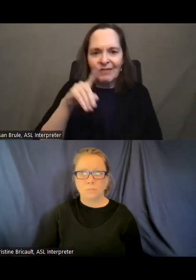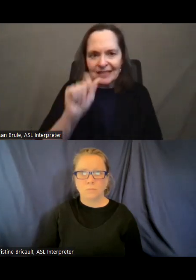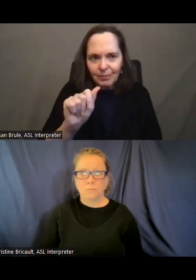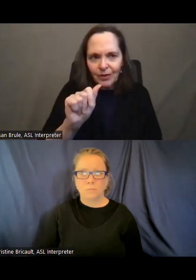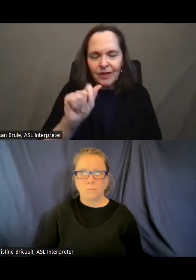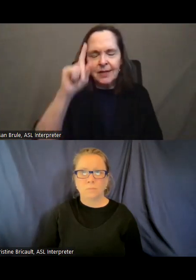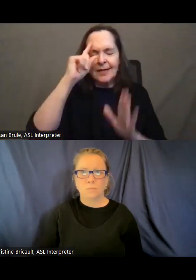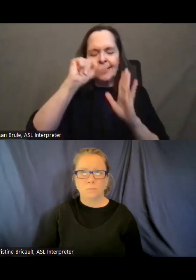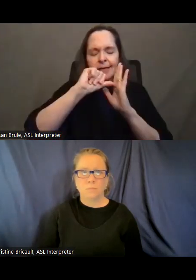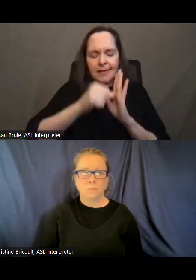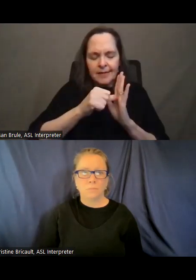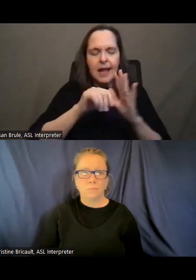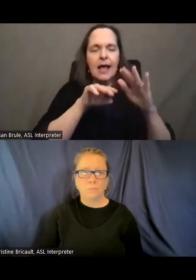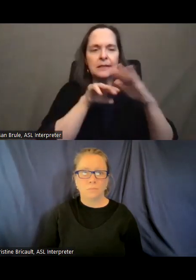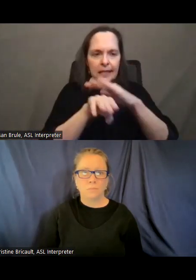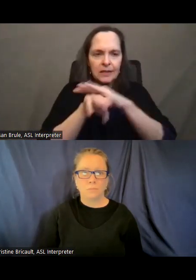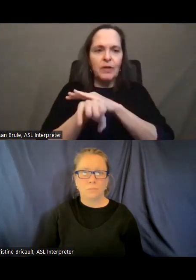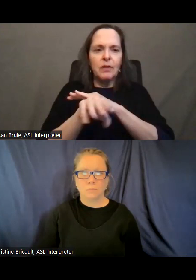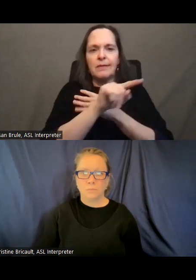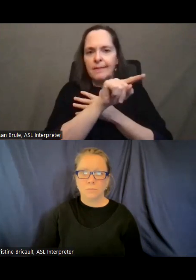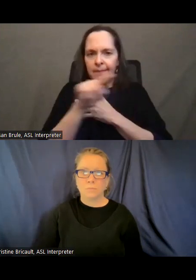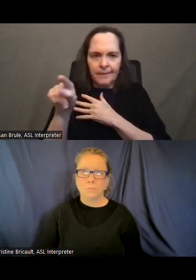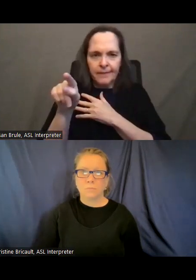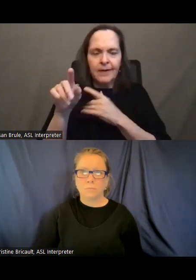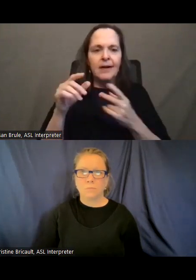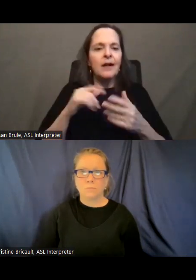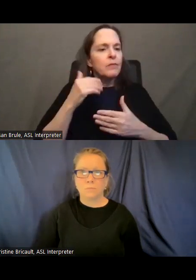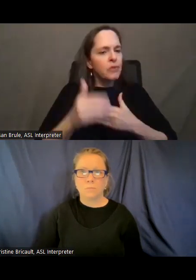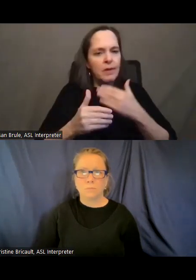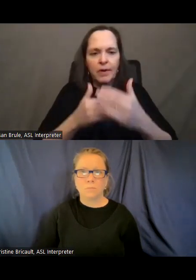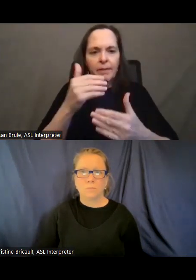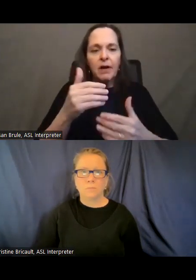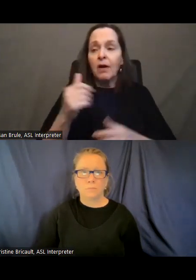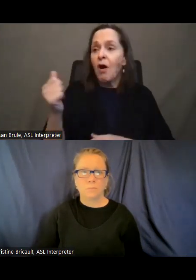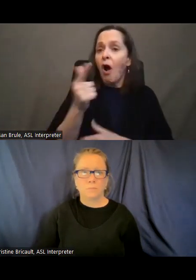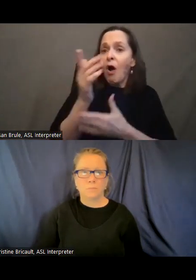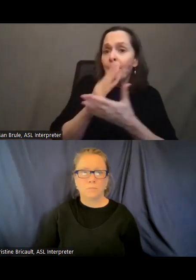Think about how all aspects of your municipal government need to be accessible to people with disabilities.